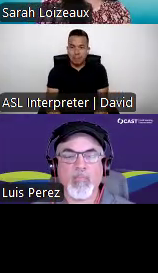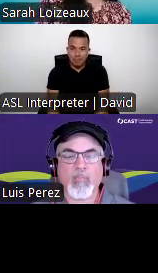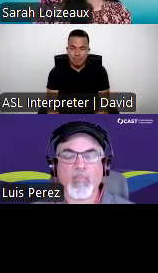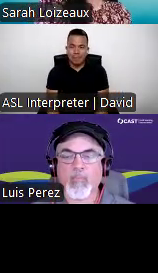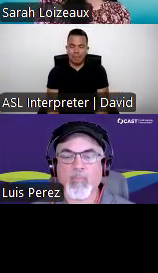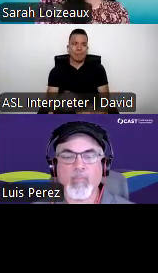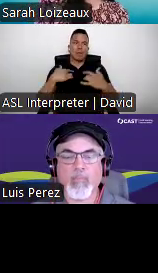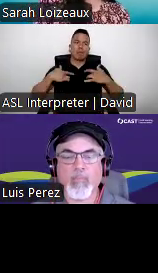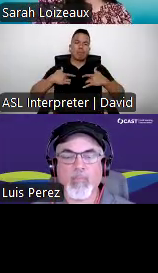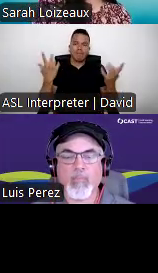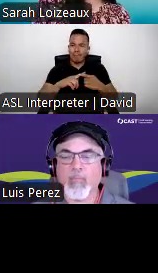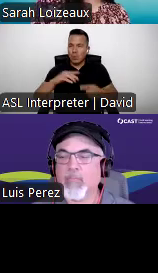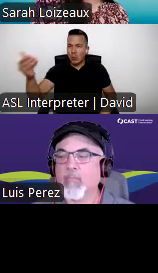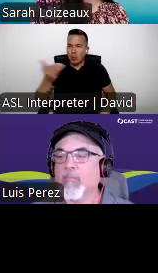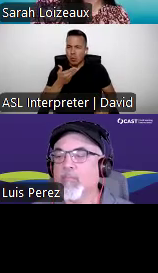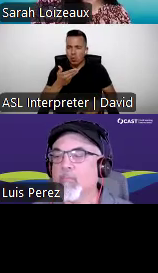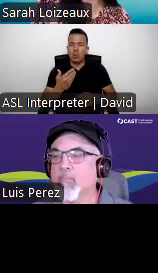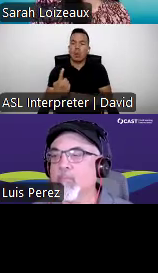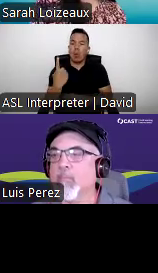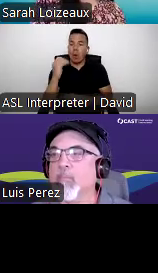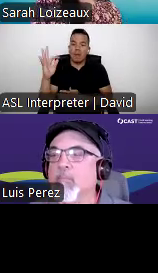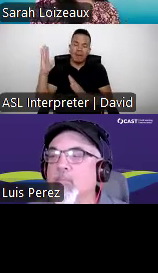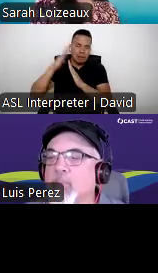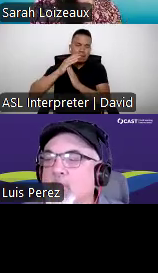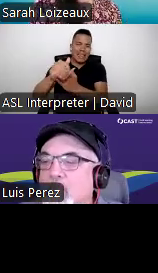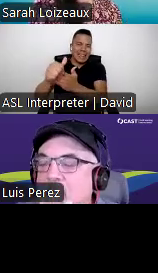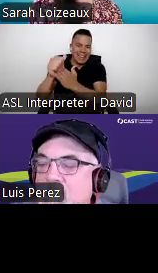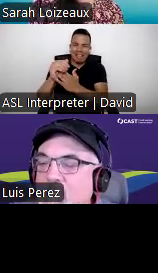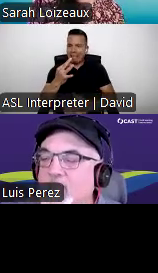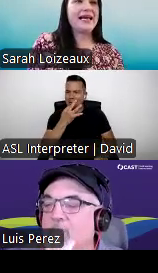excited to introduce one of the leading experts on universal design for learning,